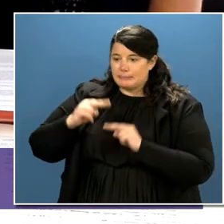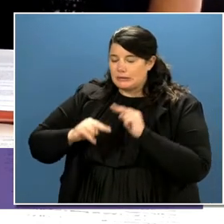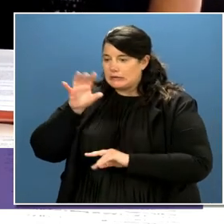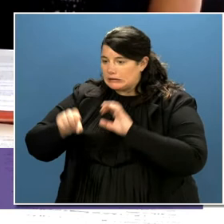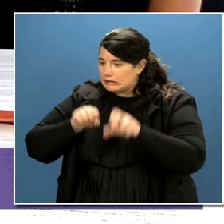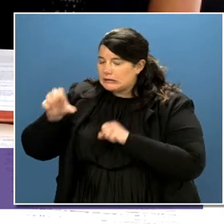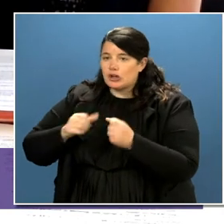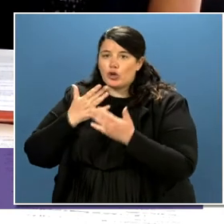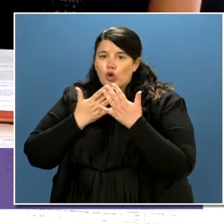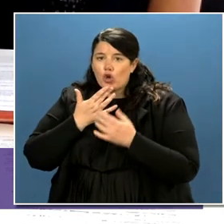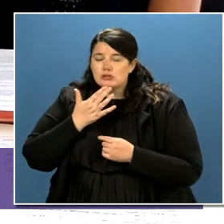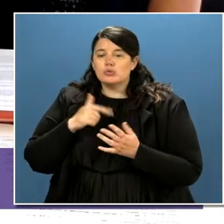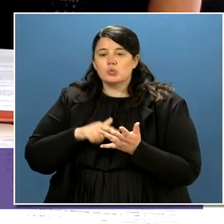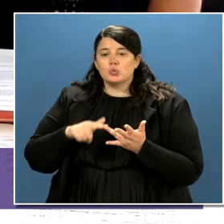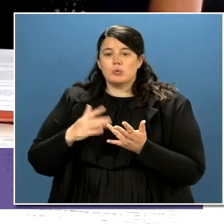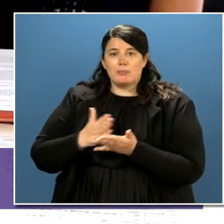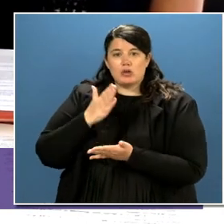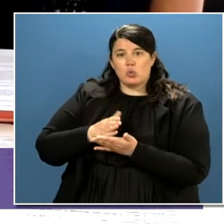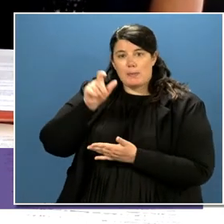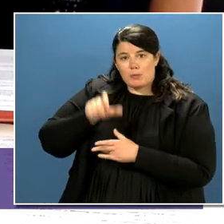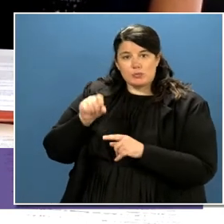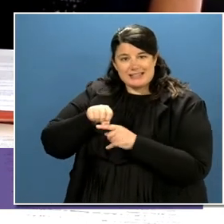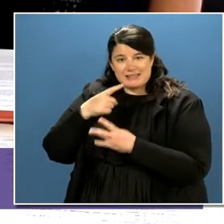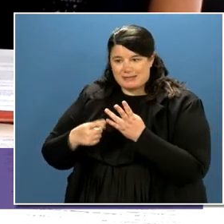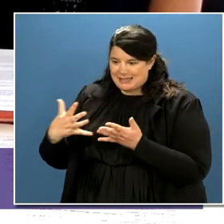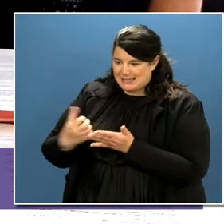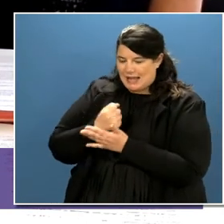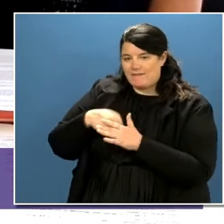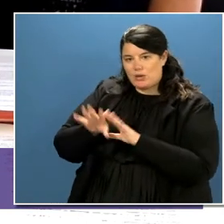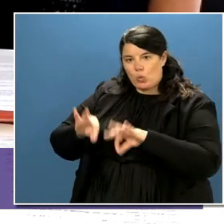place in order to keep someone with a disability safe within an organisation’.